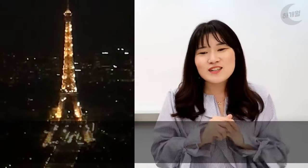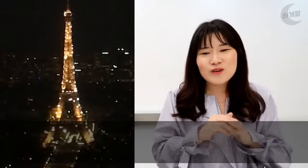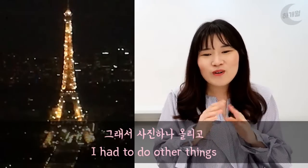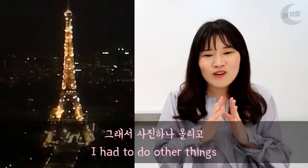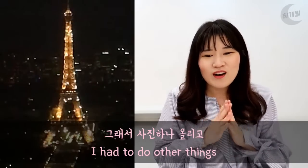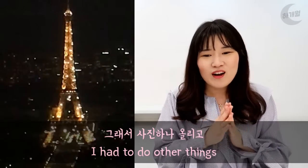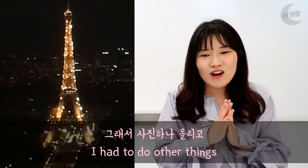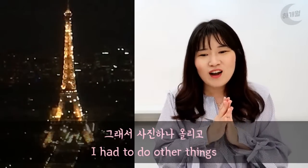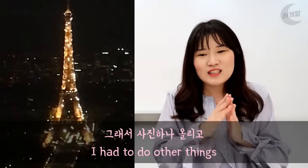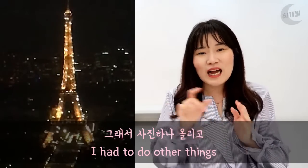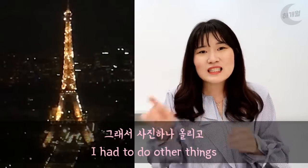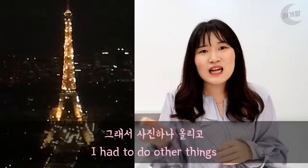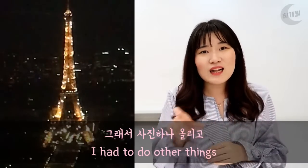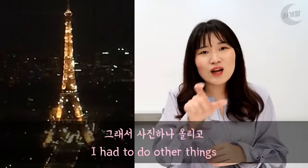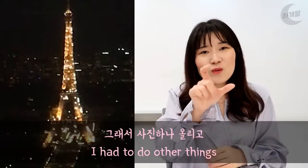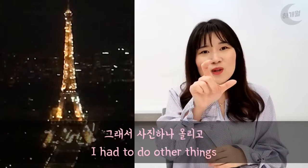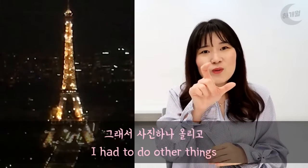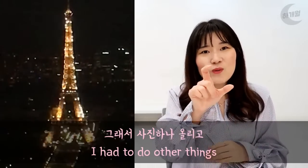I had to do other things